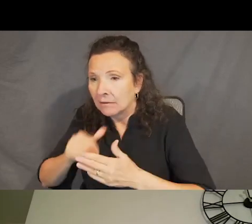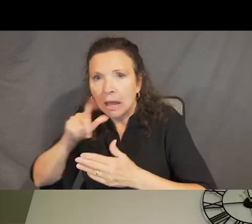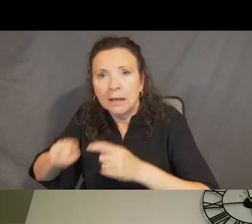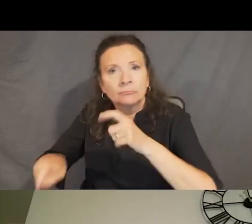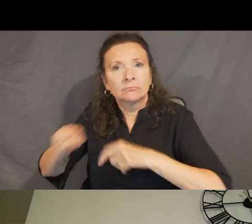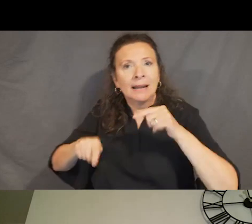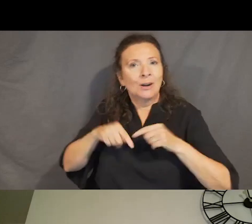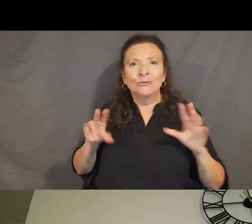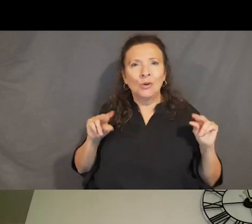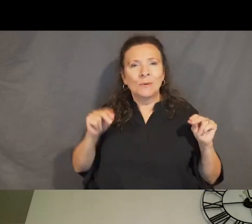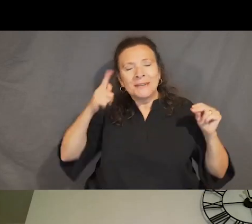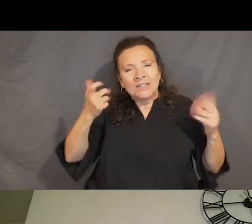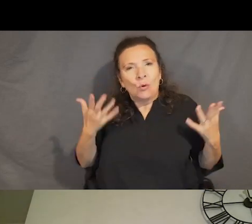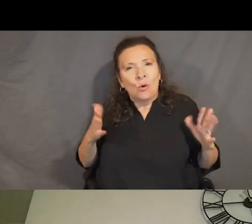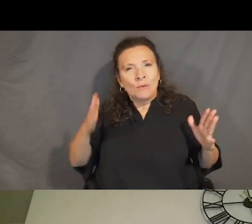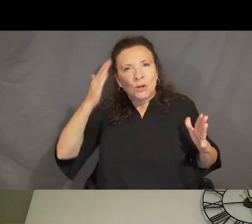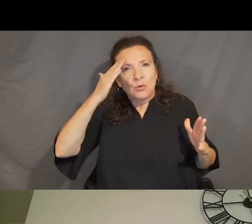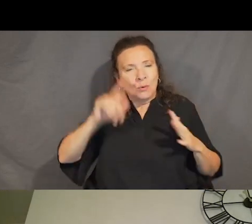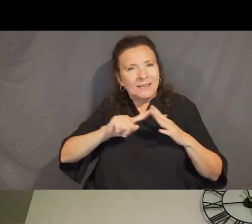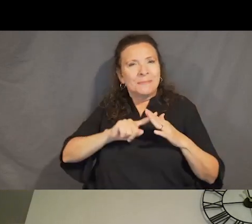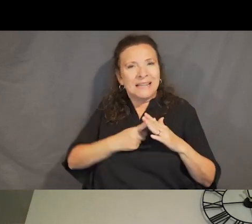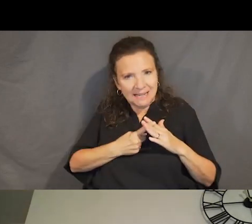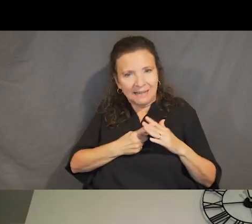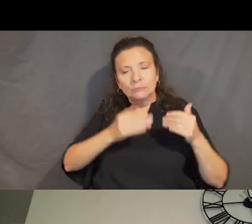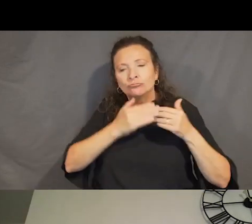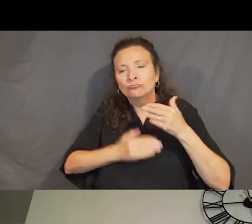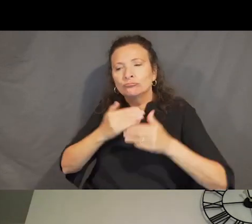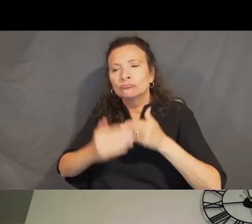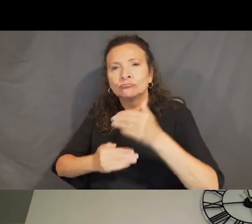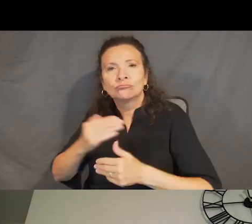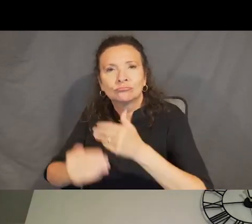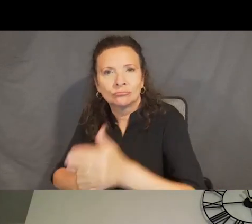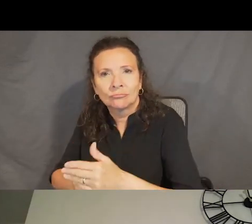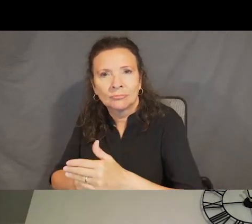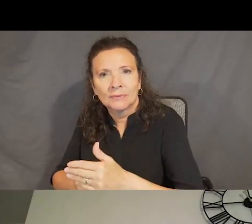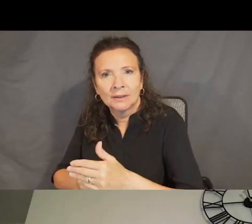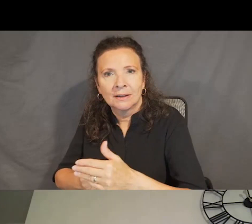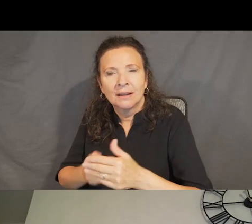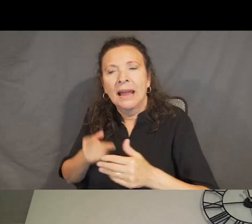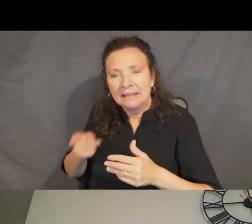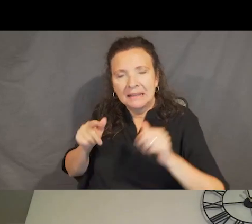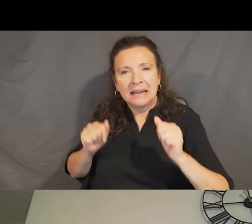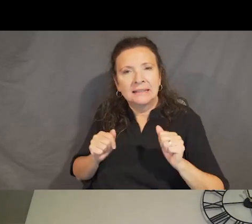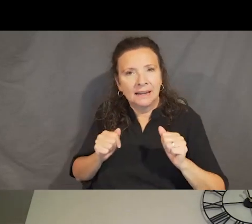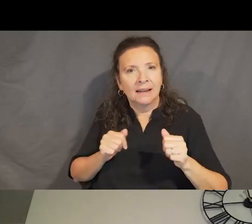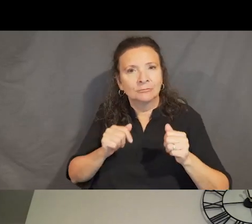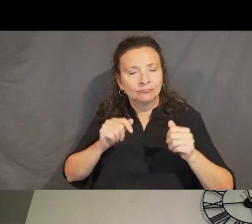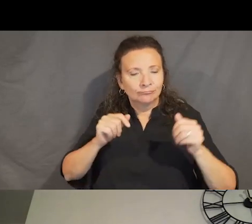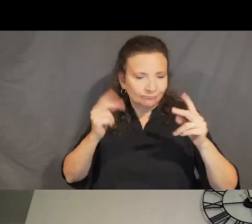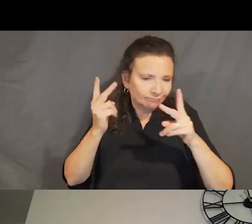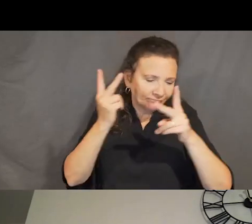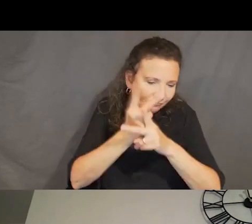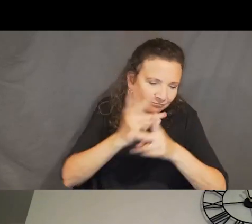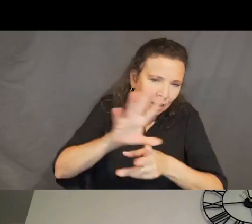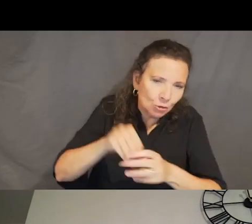be able to address accessibility adequately from the beginning. And at that point it will be able